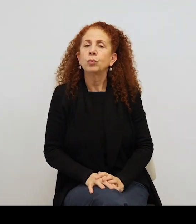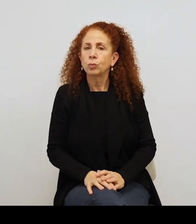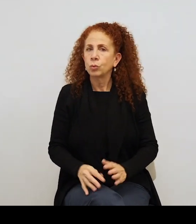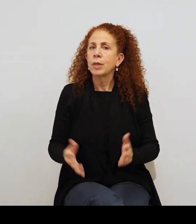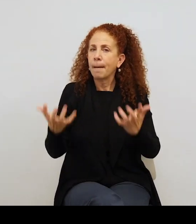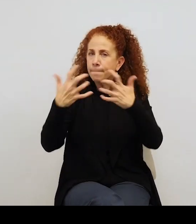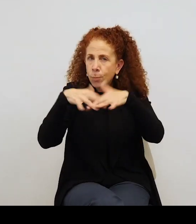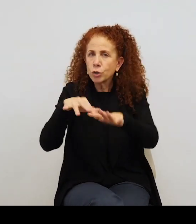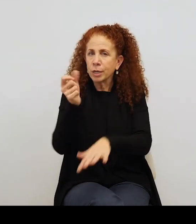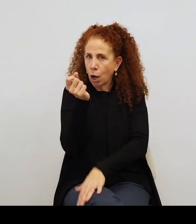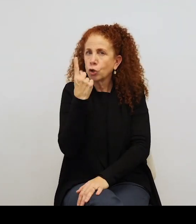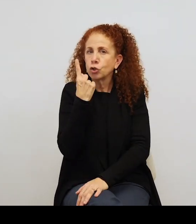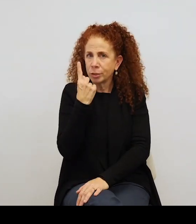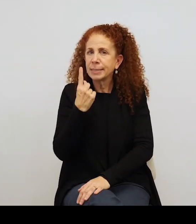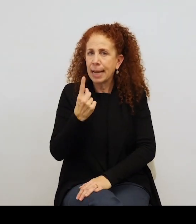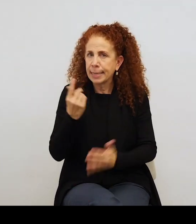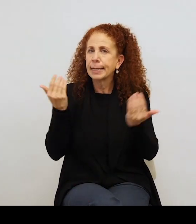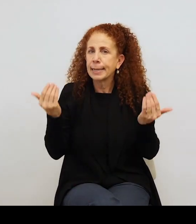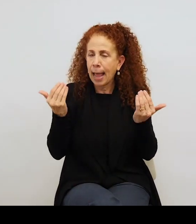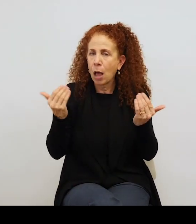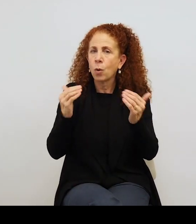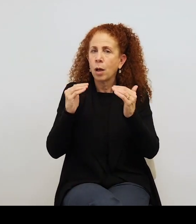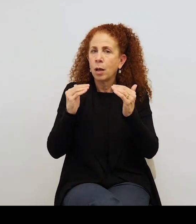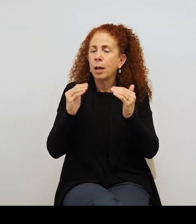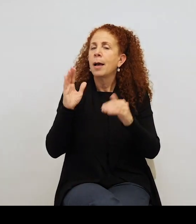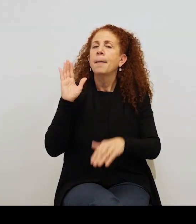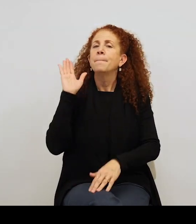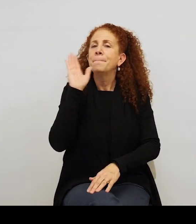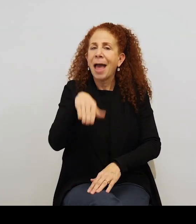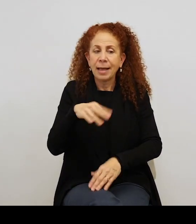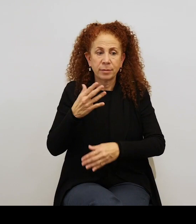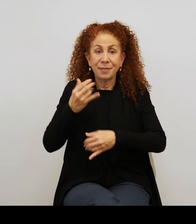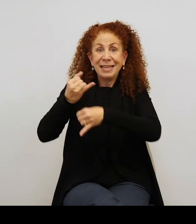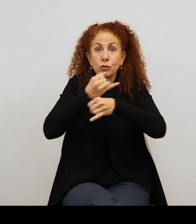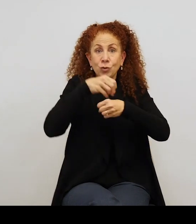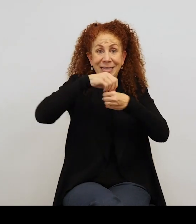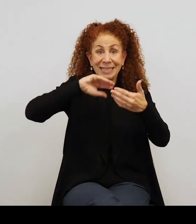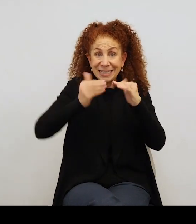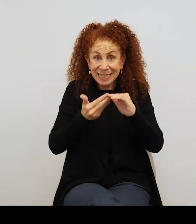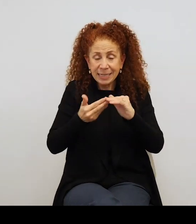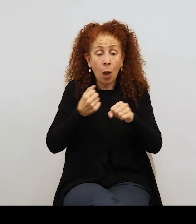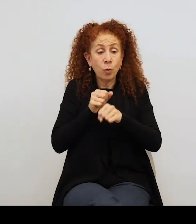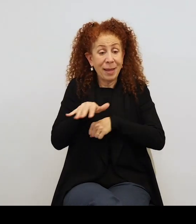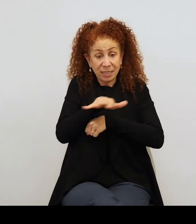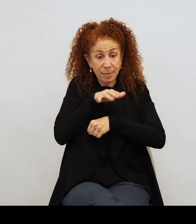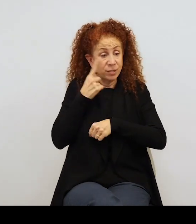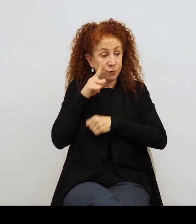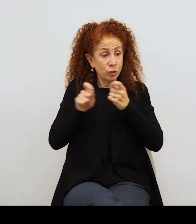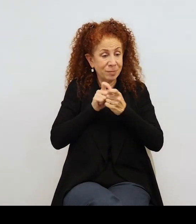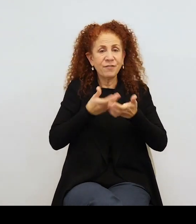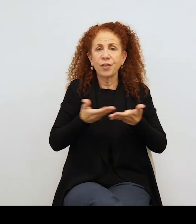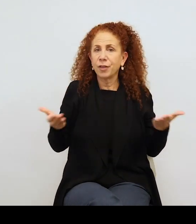goes beyond also how we institutionalize cities and how we create certain spaces for certain things, right? So--